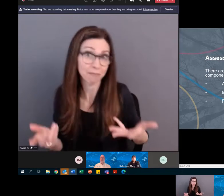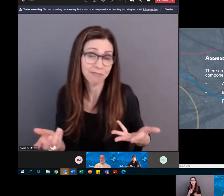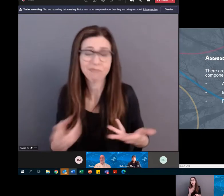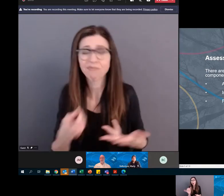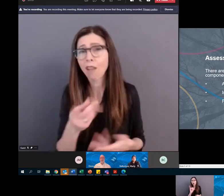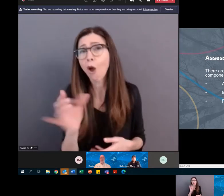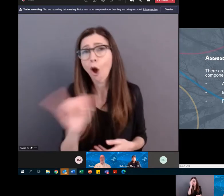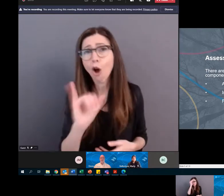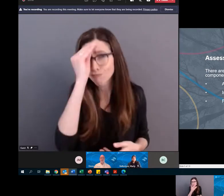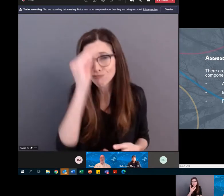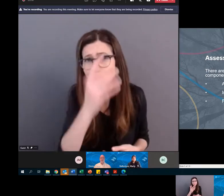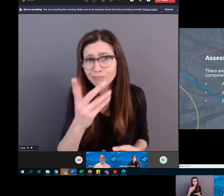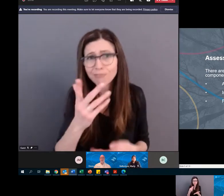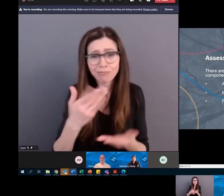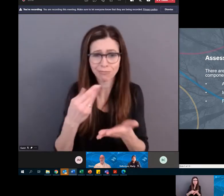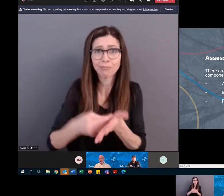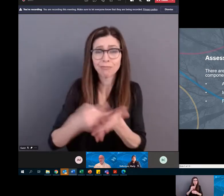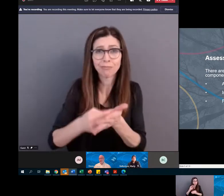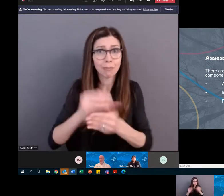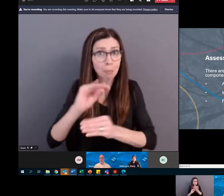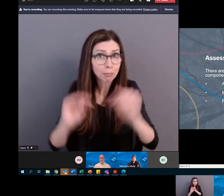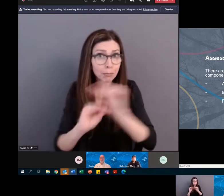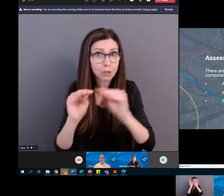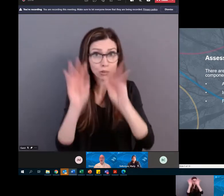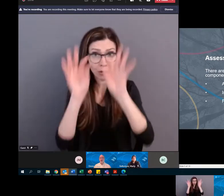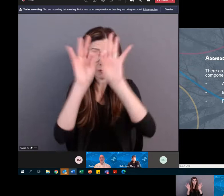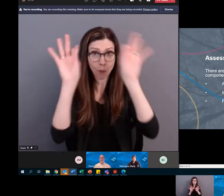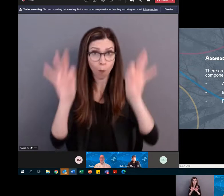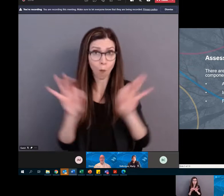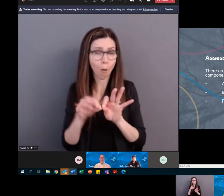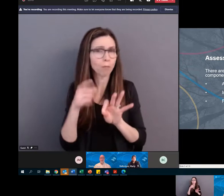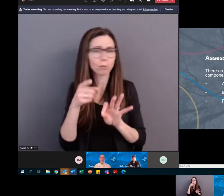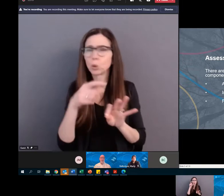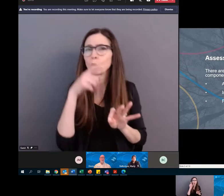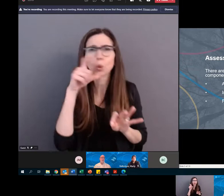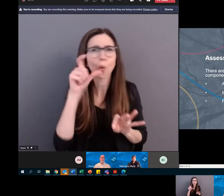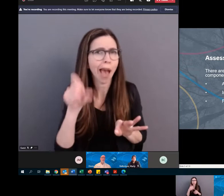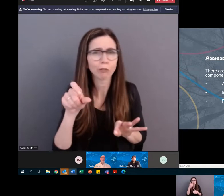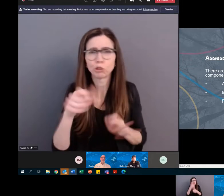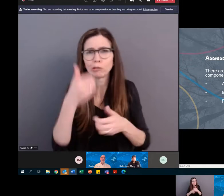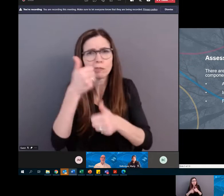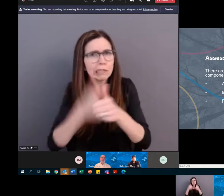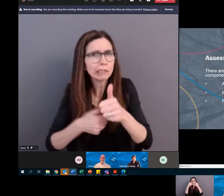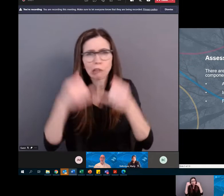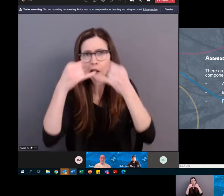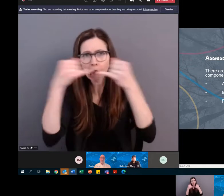itself was designed to address all kinds of work in all Disciplines, and